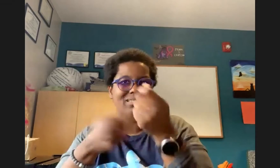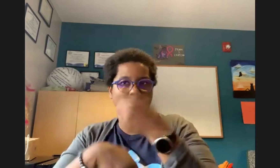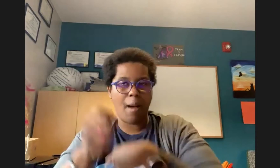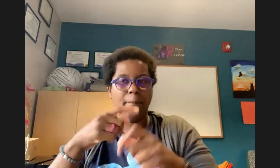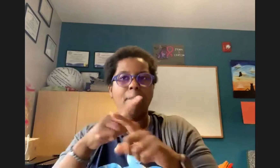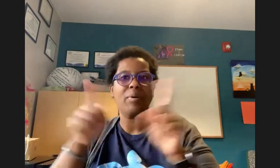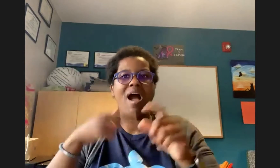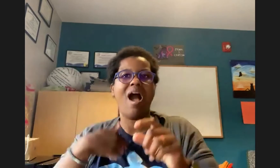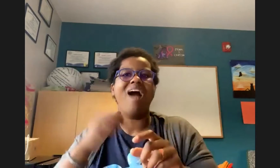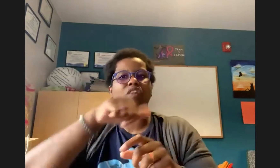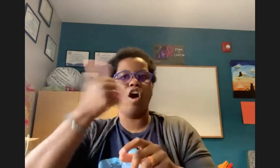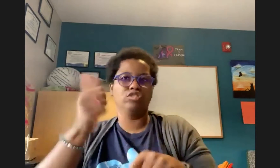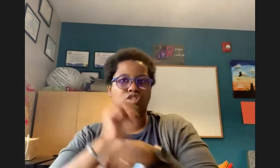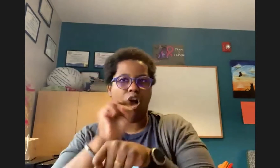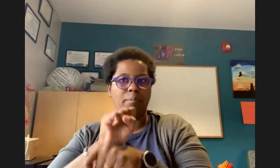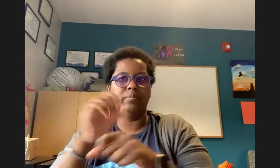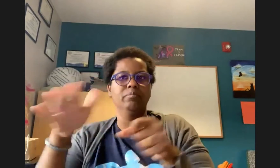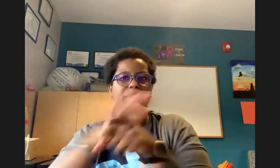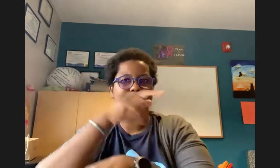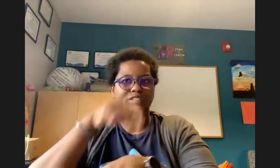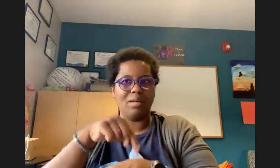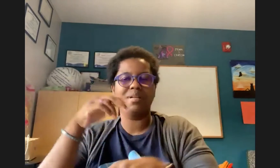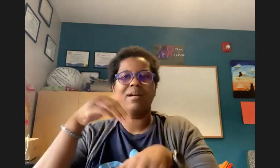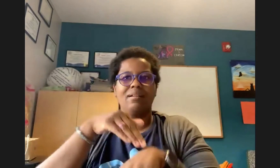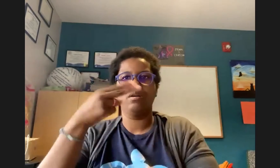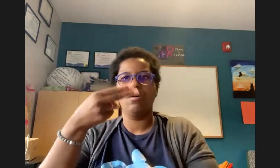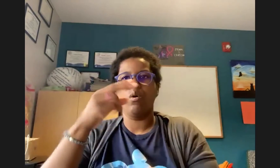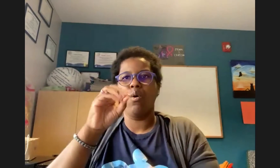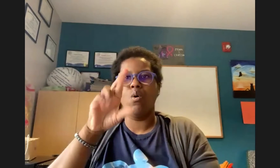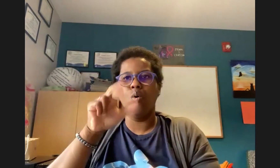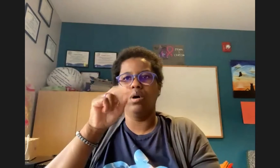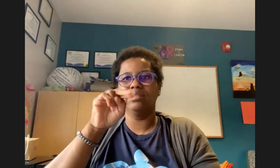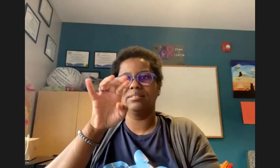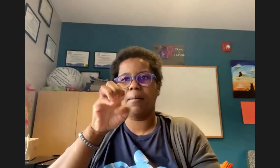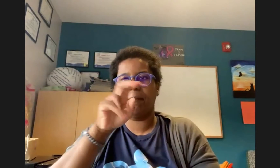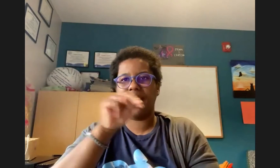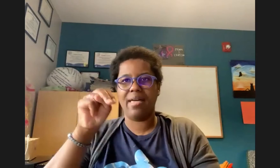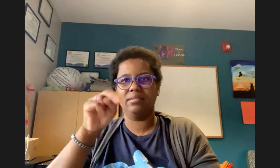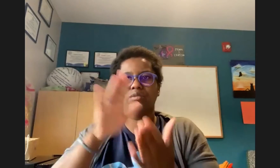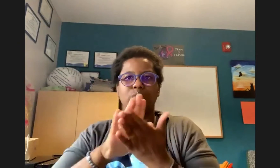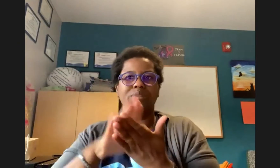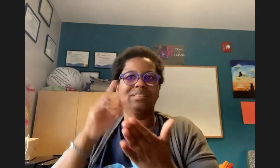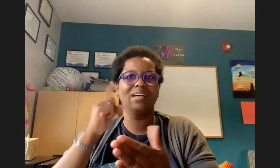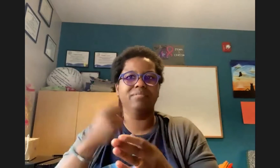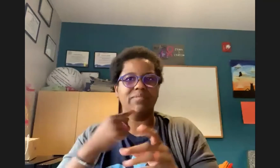I've become a sub, and I've also worked at another location, the Horace Mann School for the Deaf,